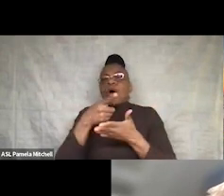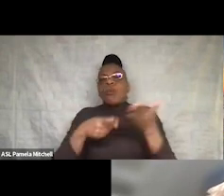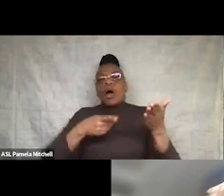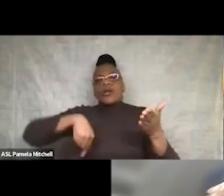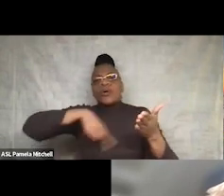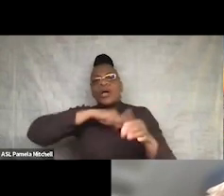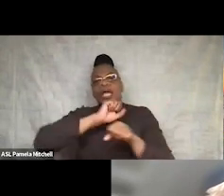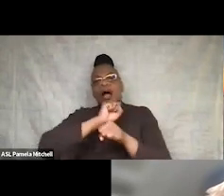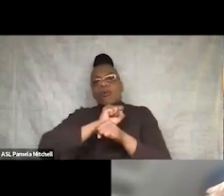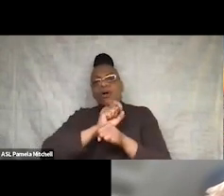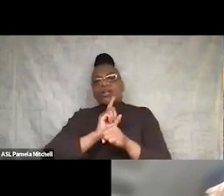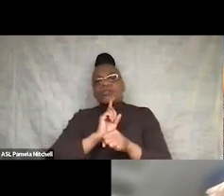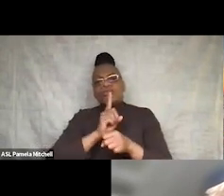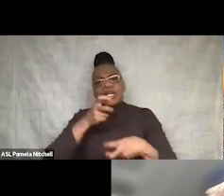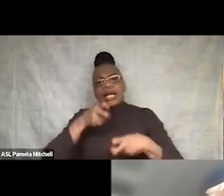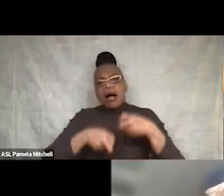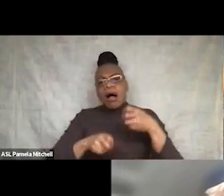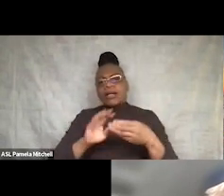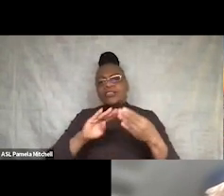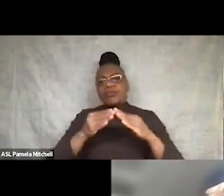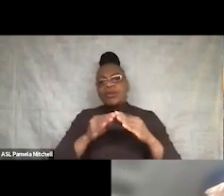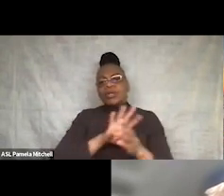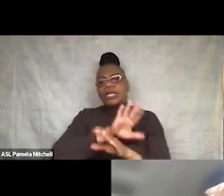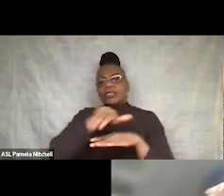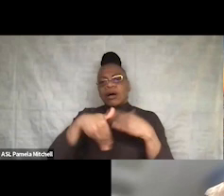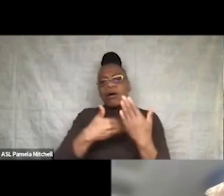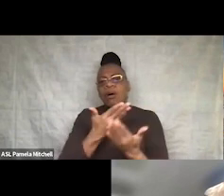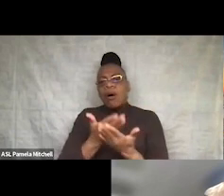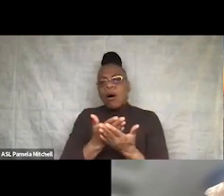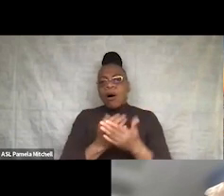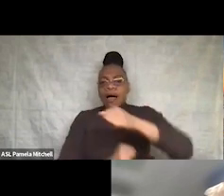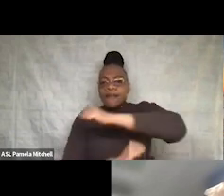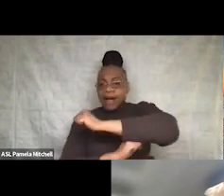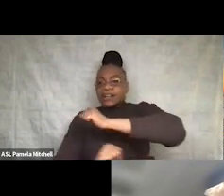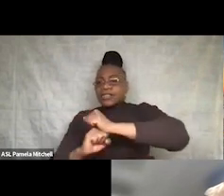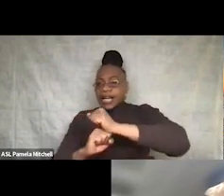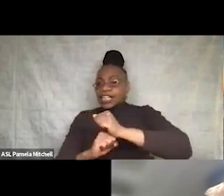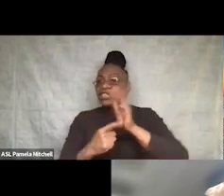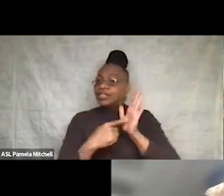in our community as a whole, and Foundations is an example of this, is again,